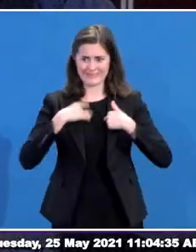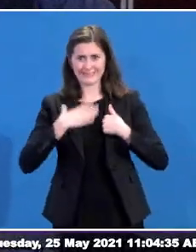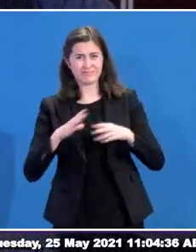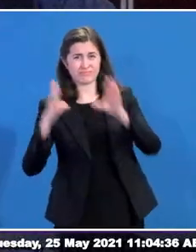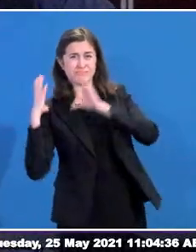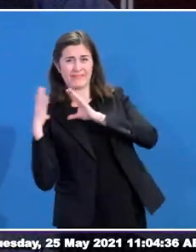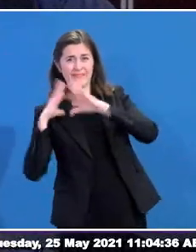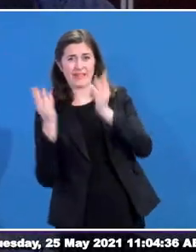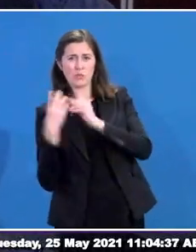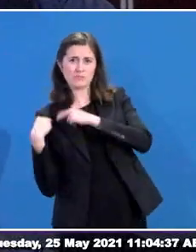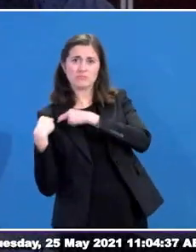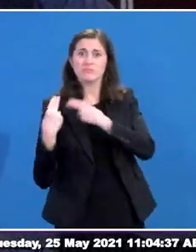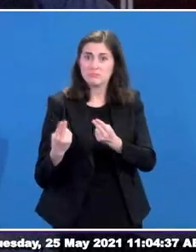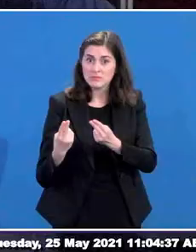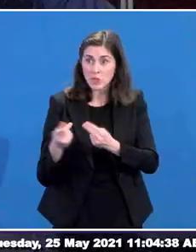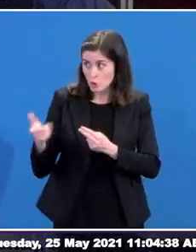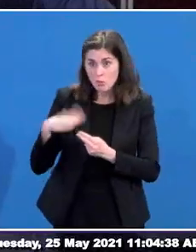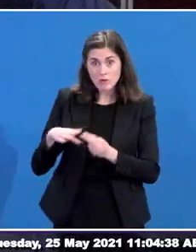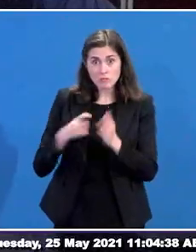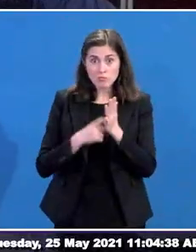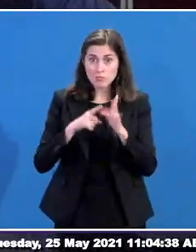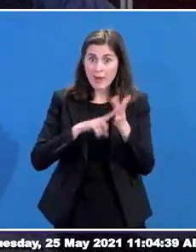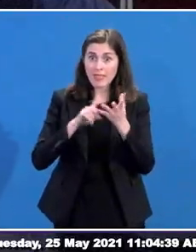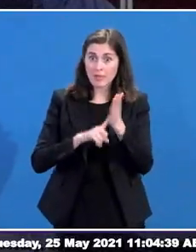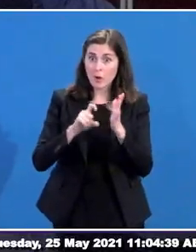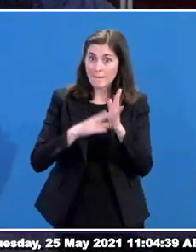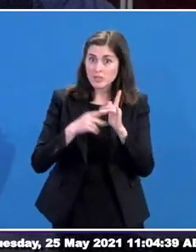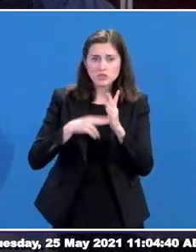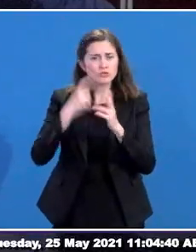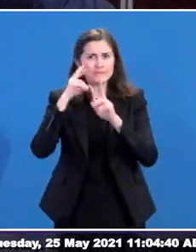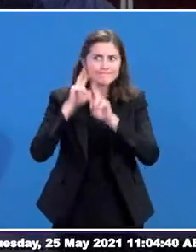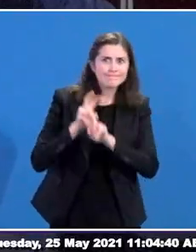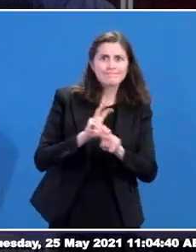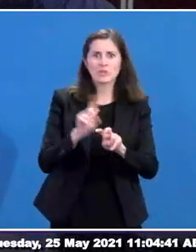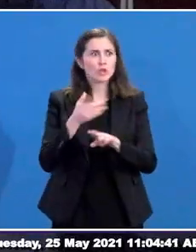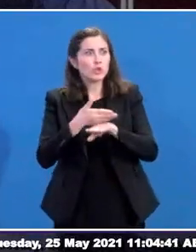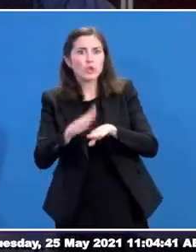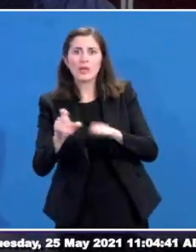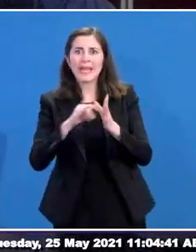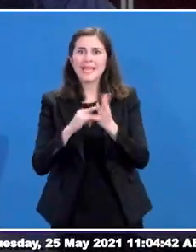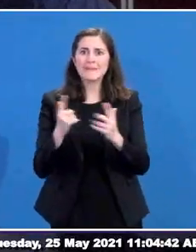the Royal Commission to address? ELIZA: Yes. And to assist families who have to do this to be able to navigate